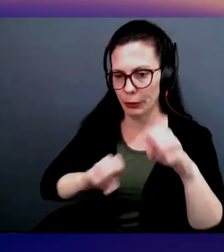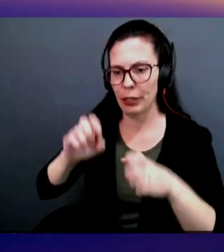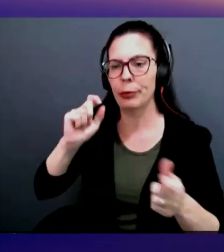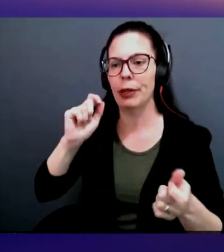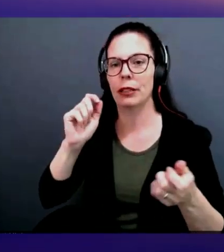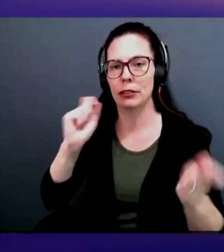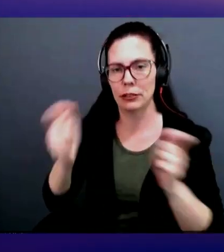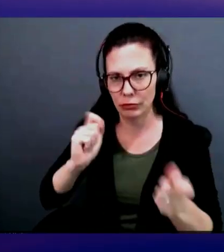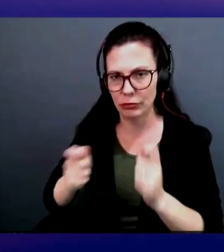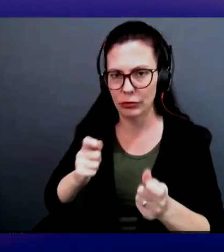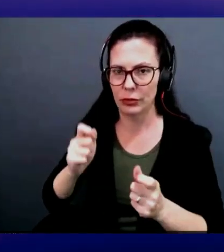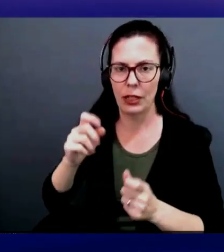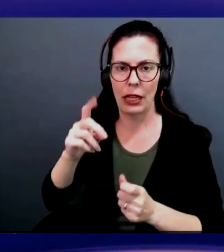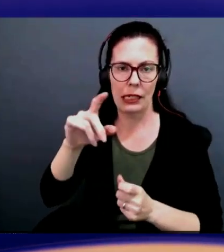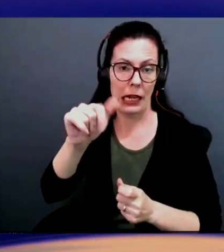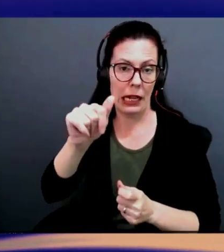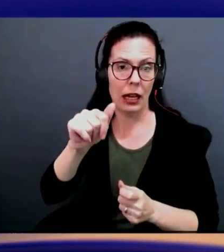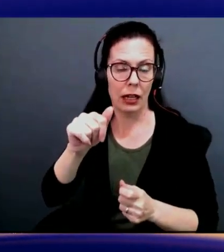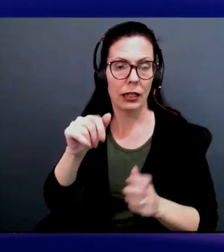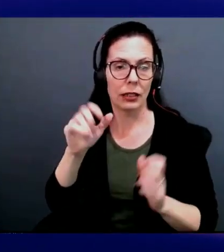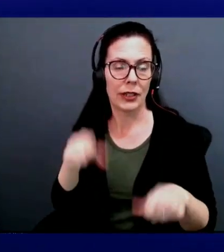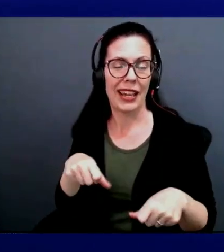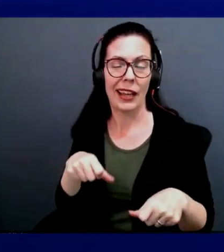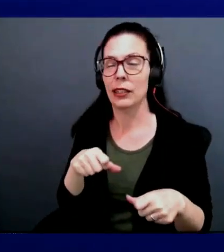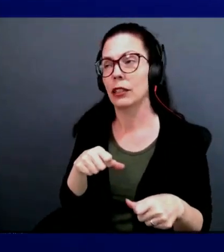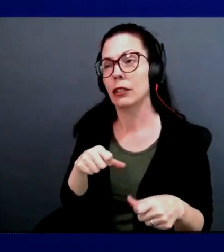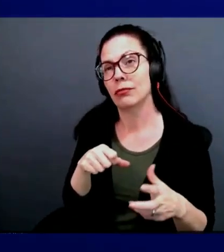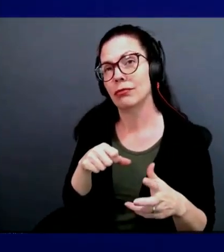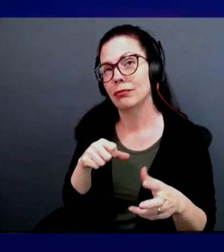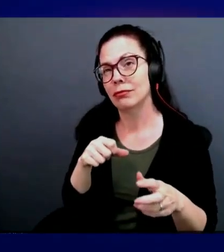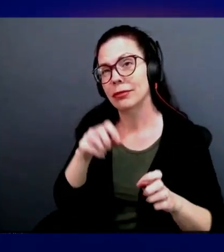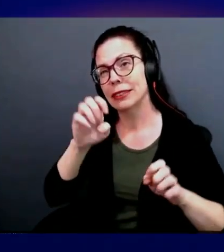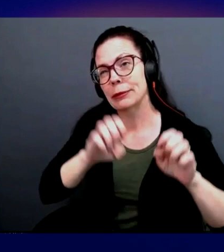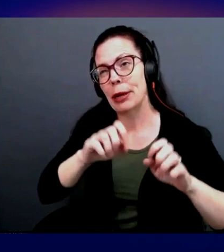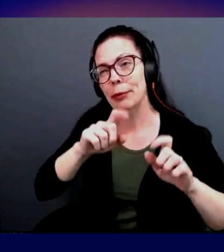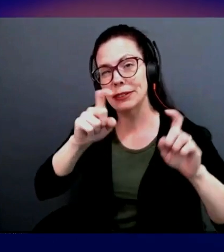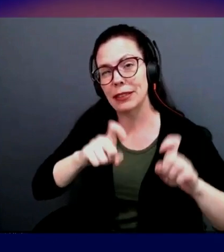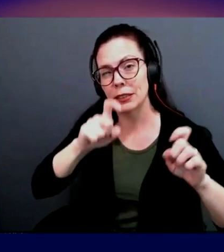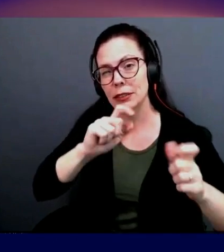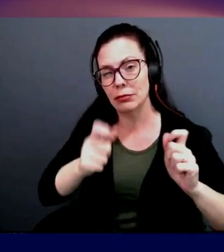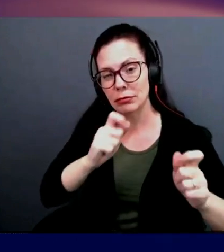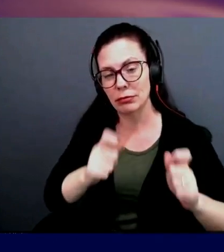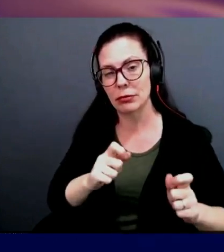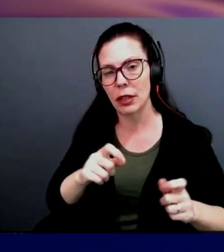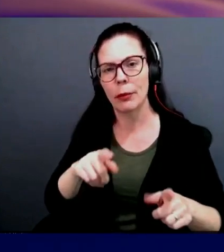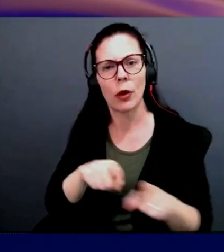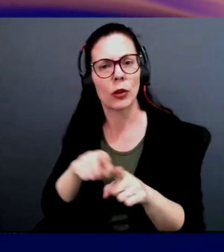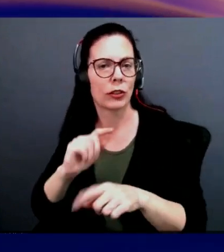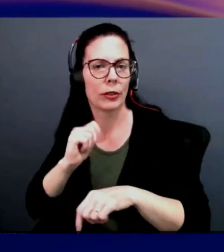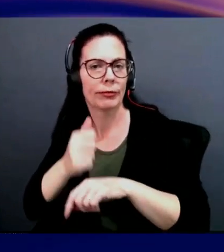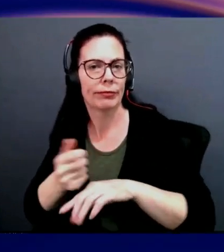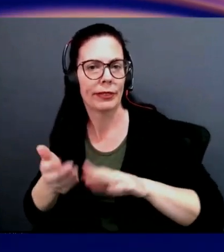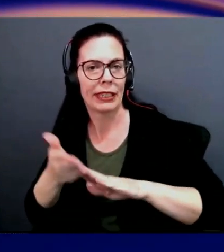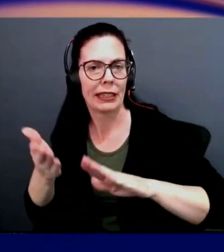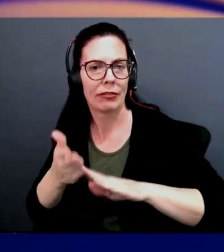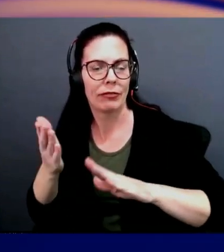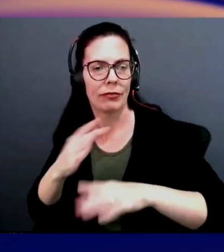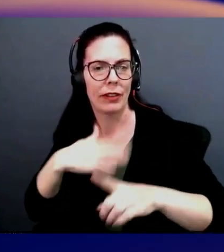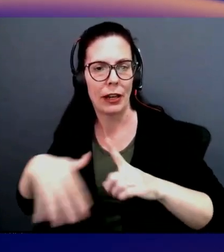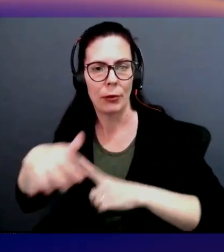And you can not only experiment with the data, you can actually play it in an environment where you're not impacting anything else.